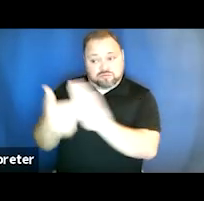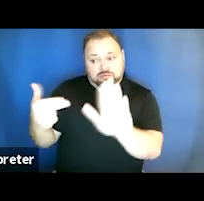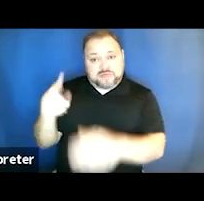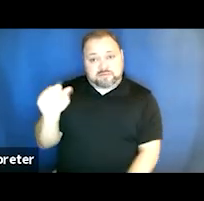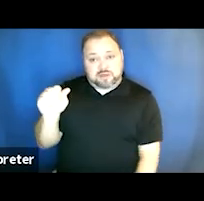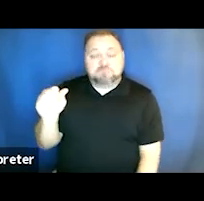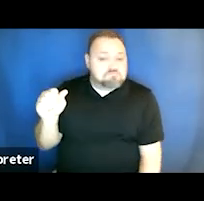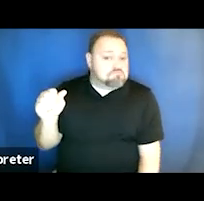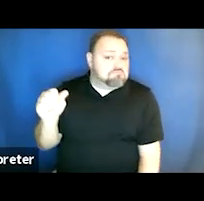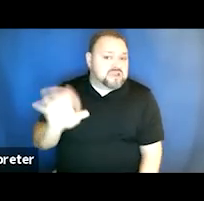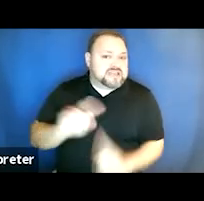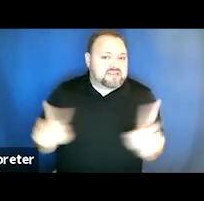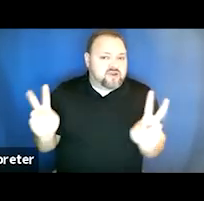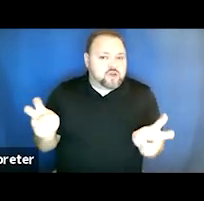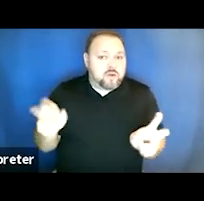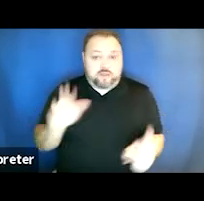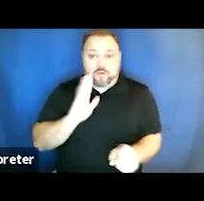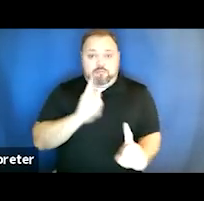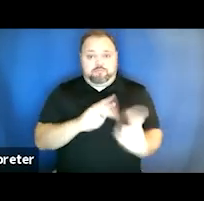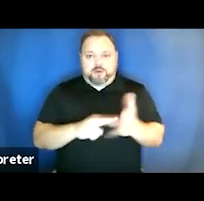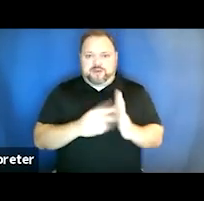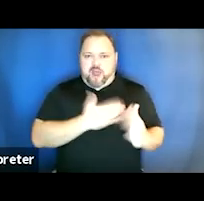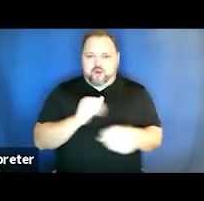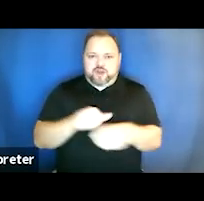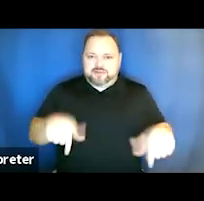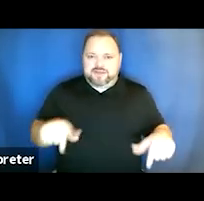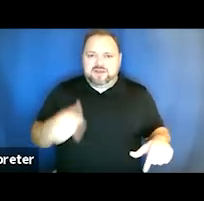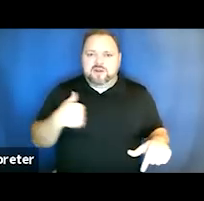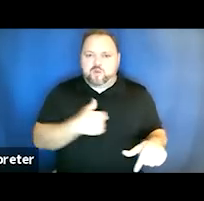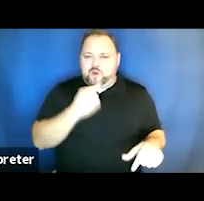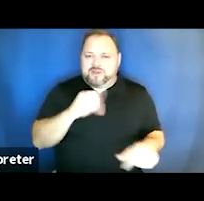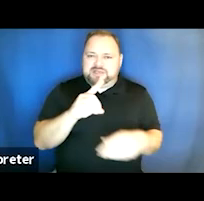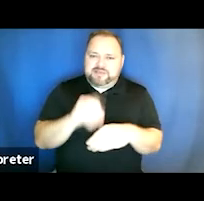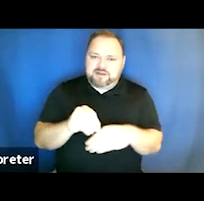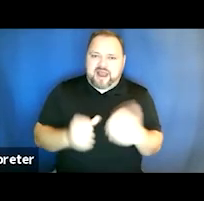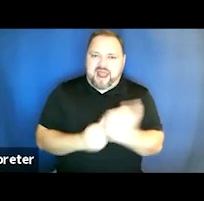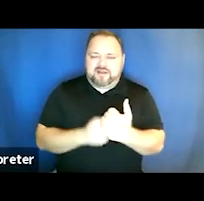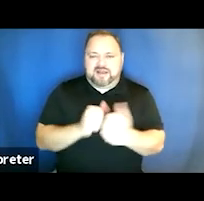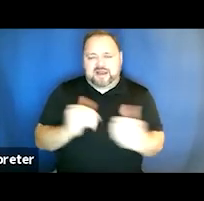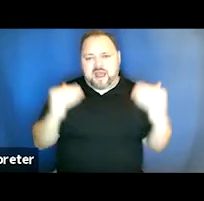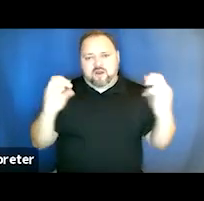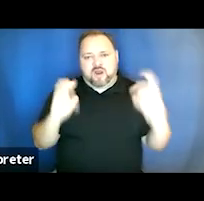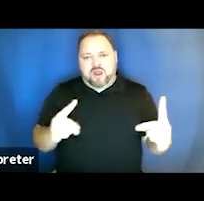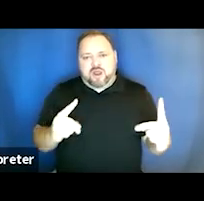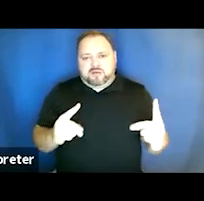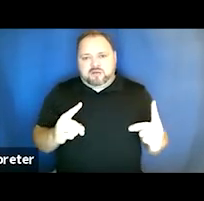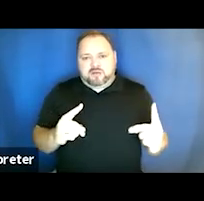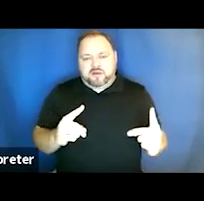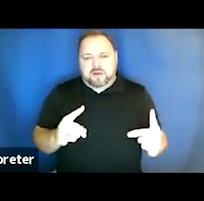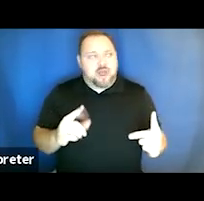and the whole purpose of our jobs is what we do as disability advocates within higher education and the larger world.